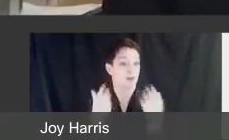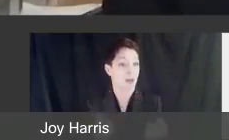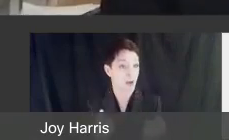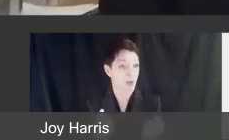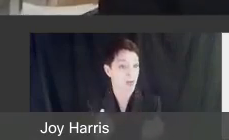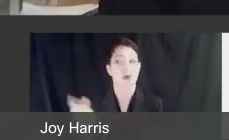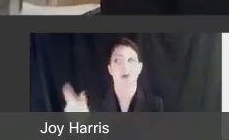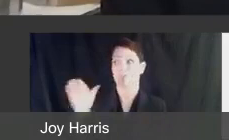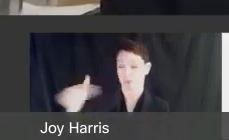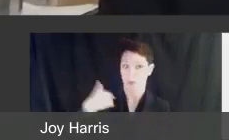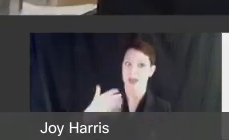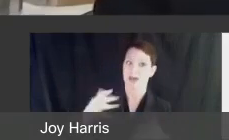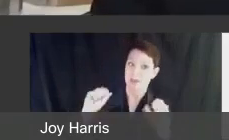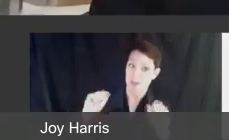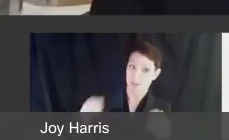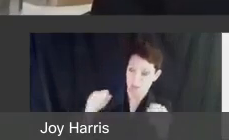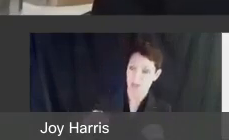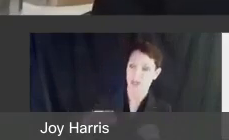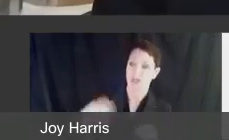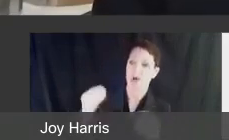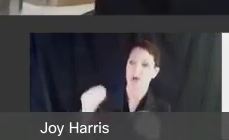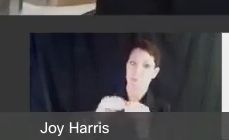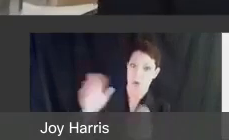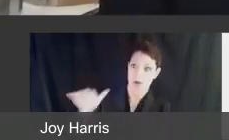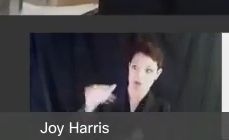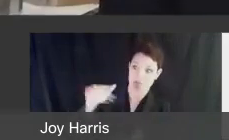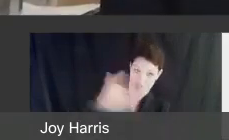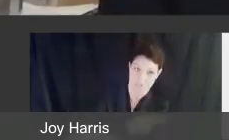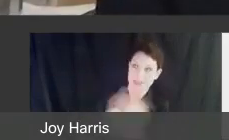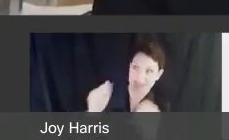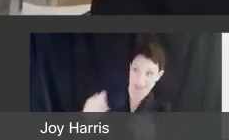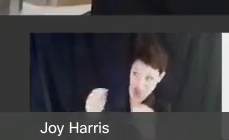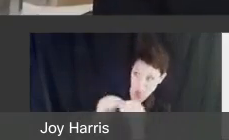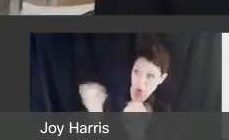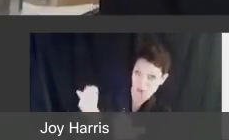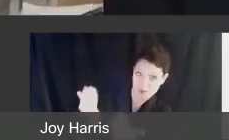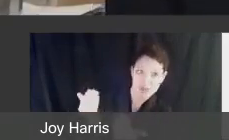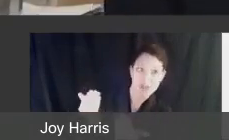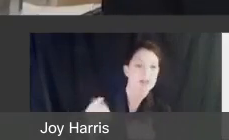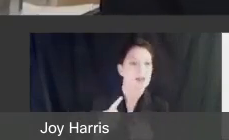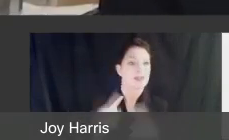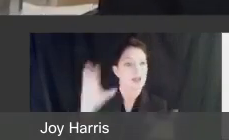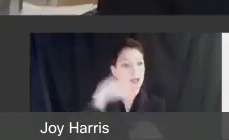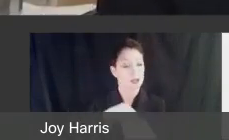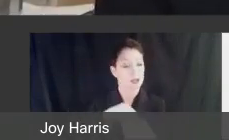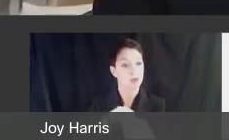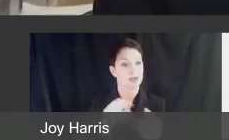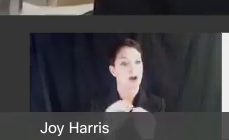to administer higher quantities of vaccine. This includes our Office of Public Health requesting